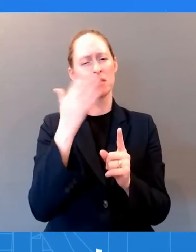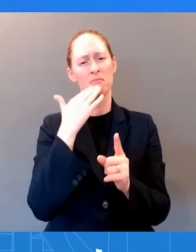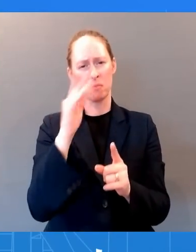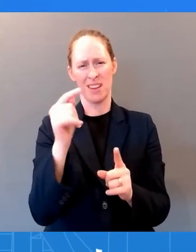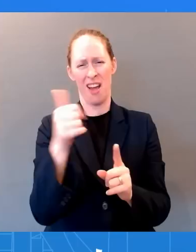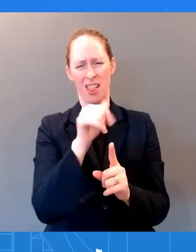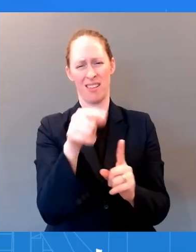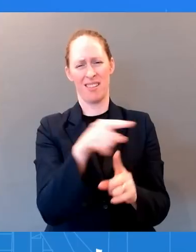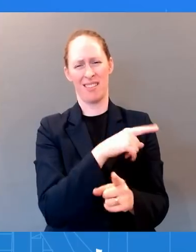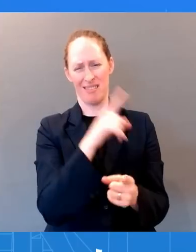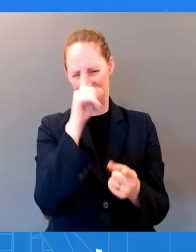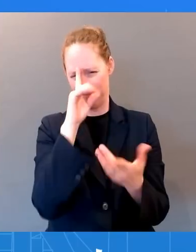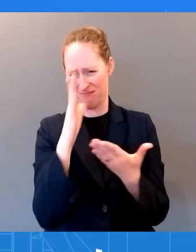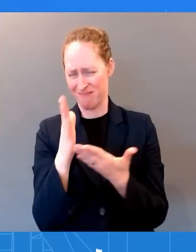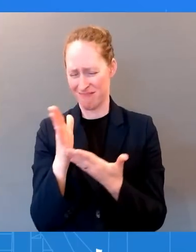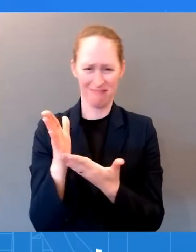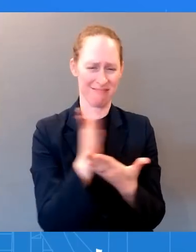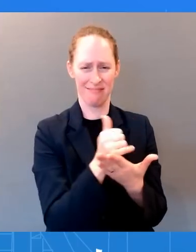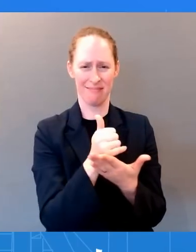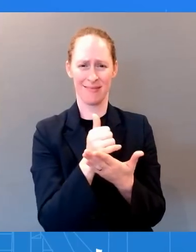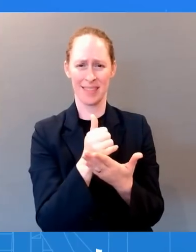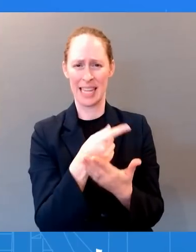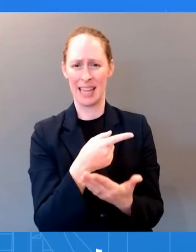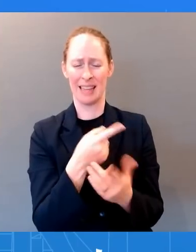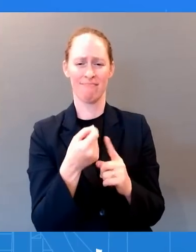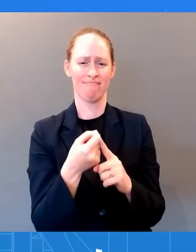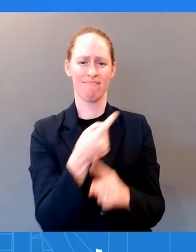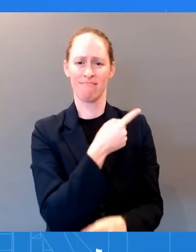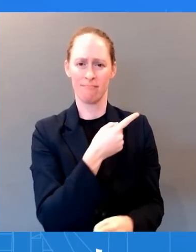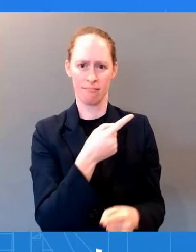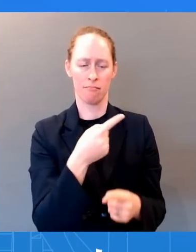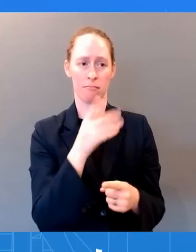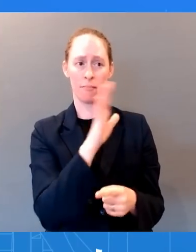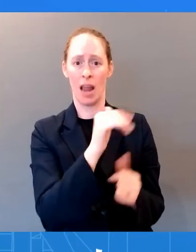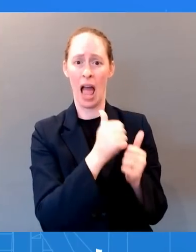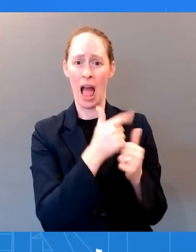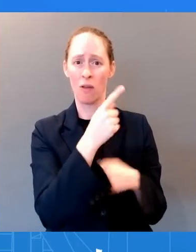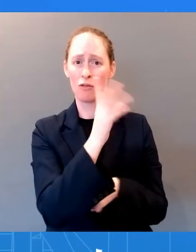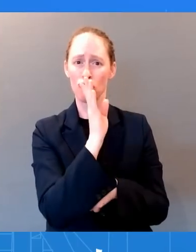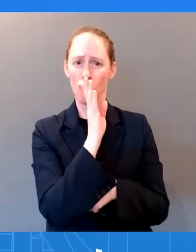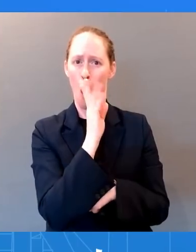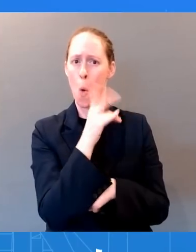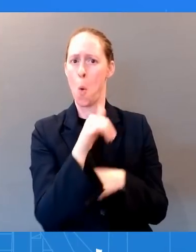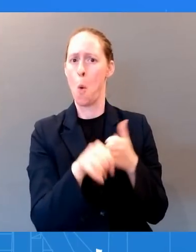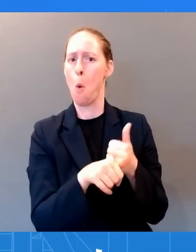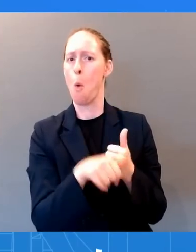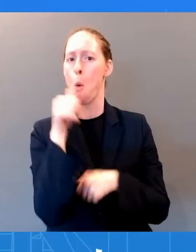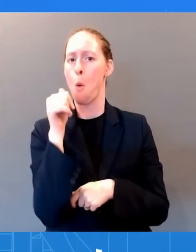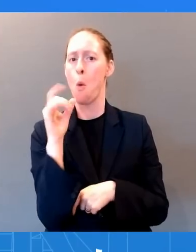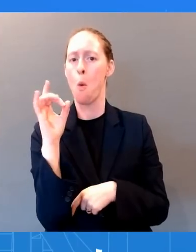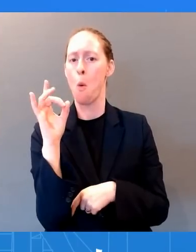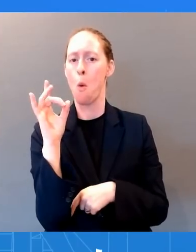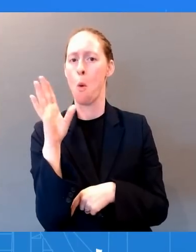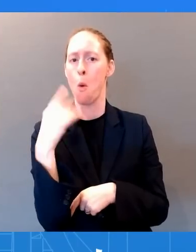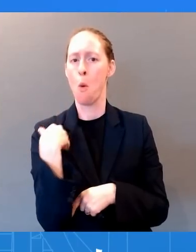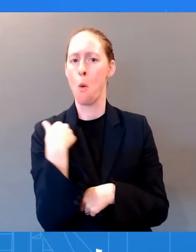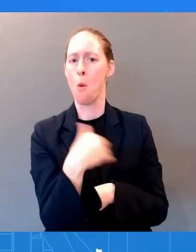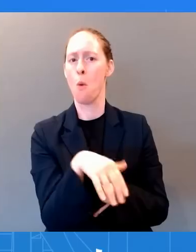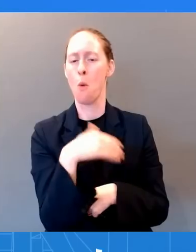And -- and this is what we are talking about when Joe Biden -- when Joe Biden was making his comments --